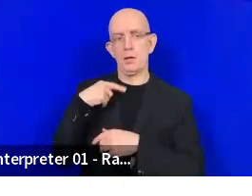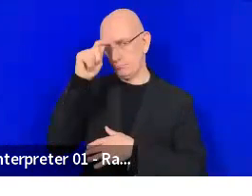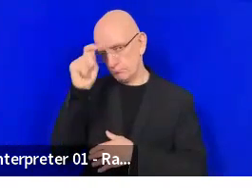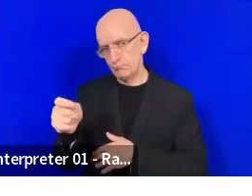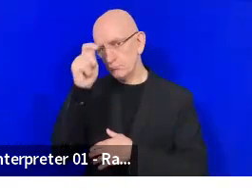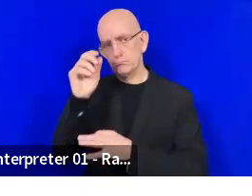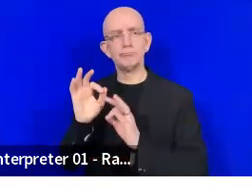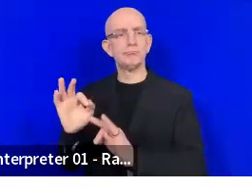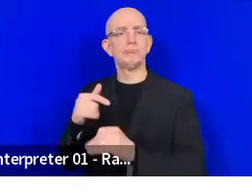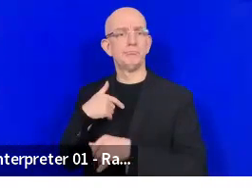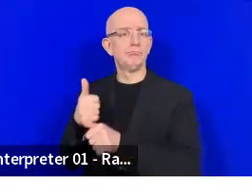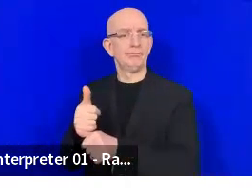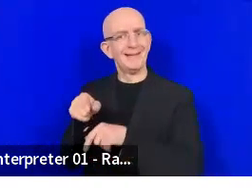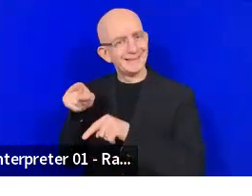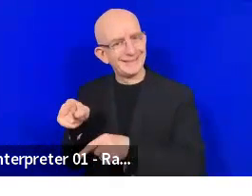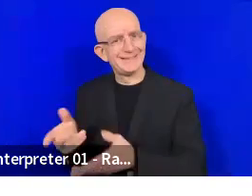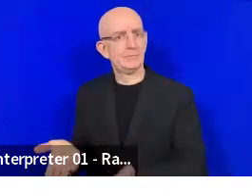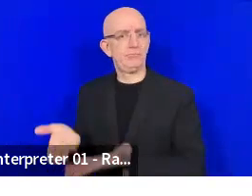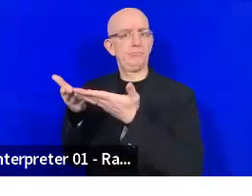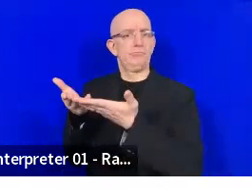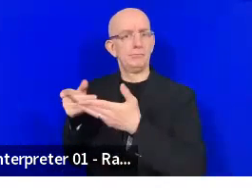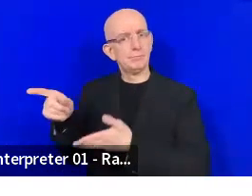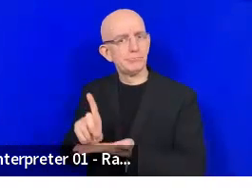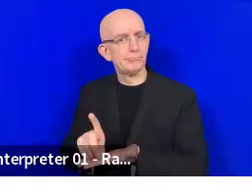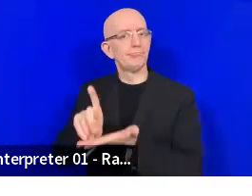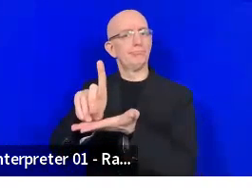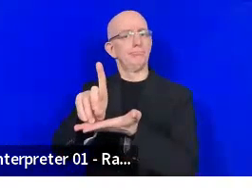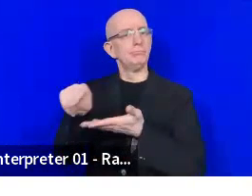This connection again was around UHC and health security.